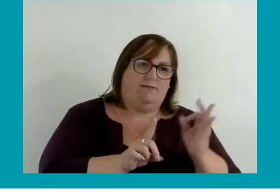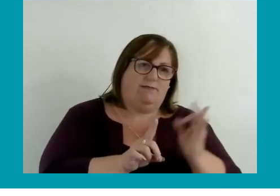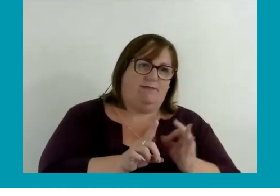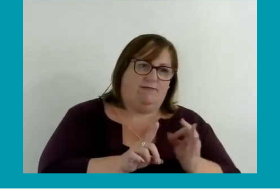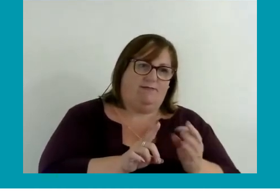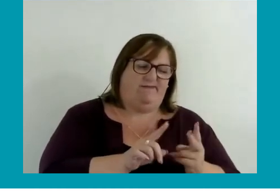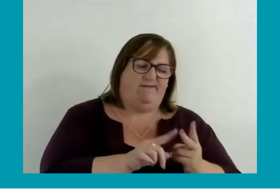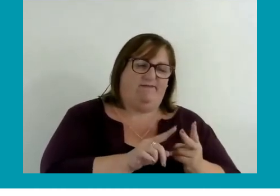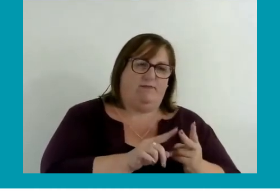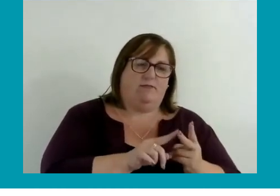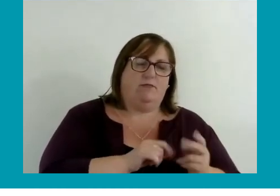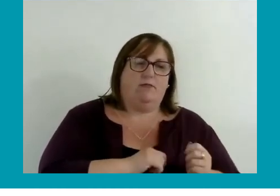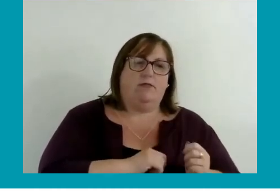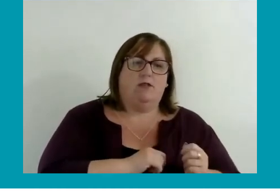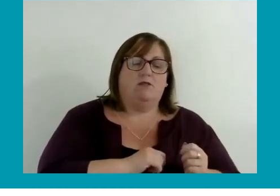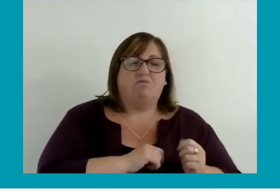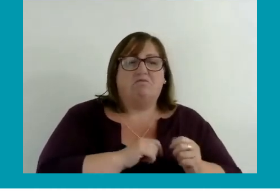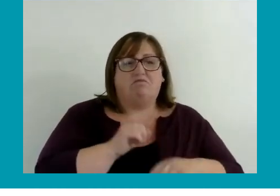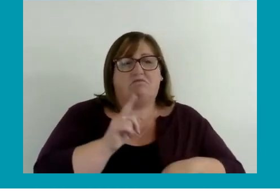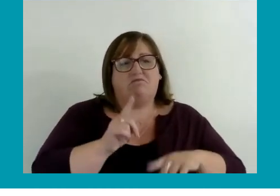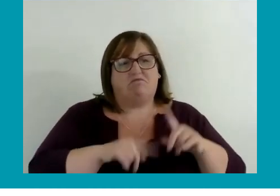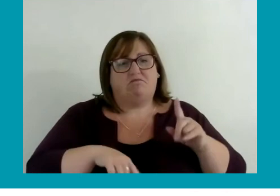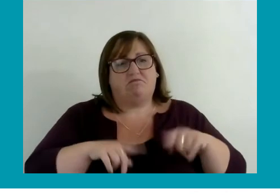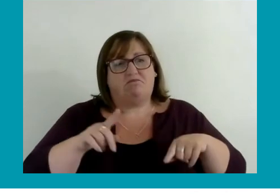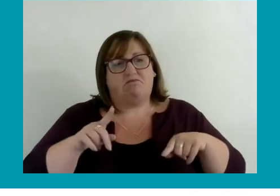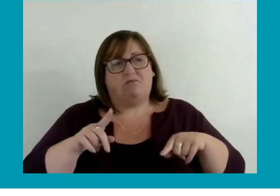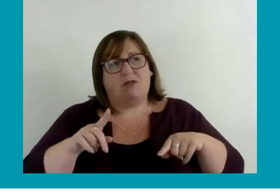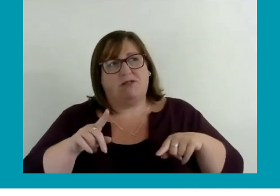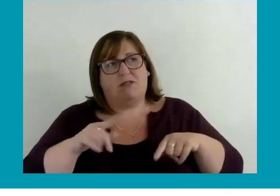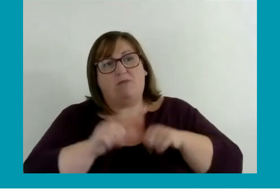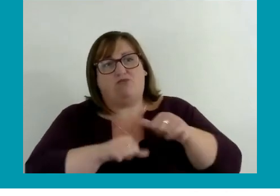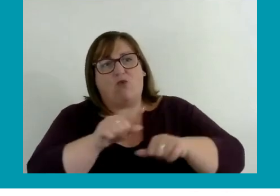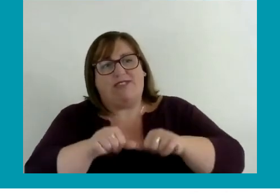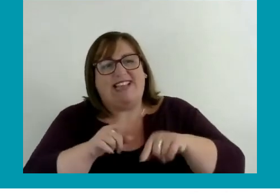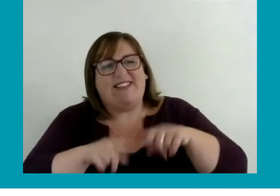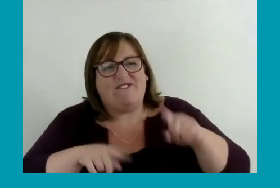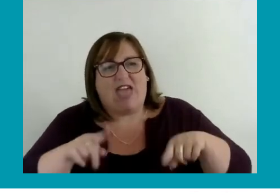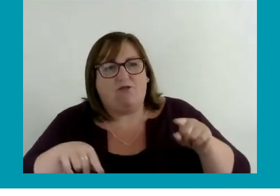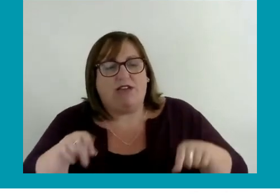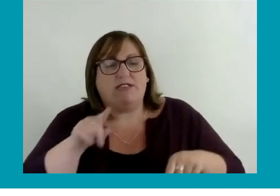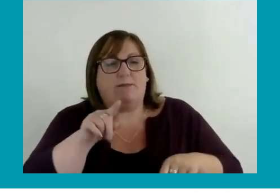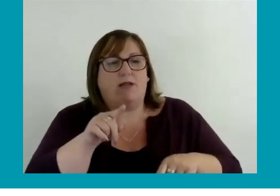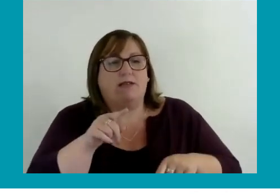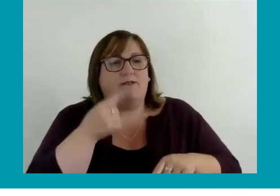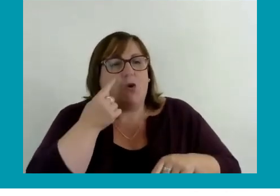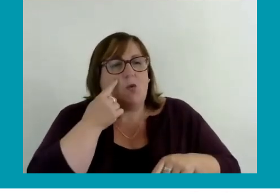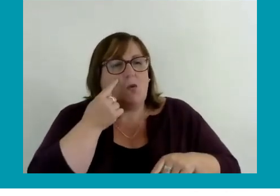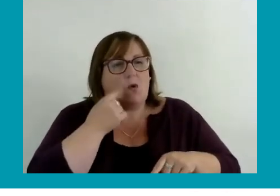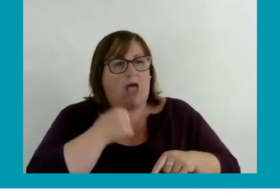it can vary and again there are details on our um job site about um the process that we follow